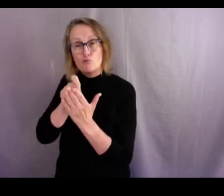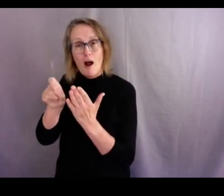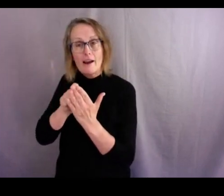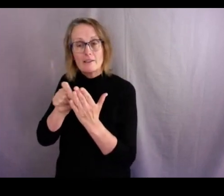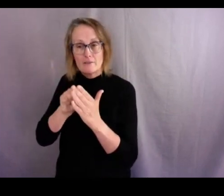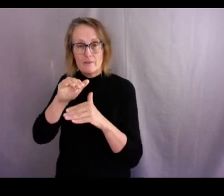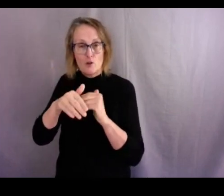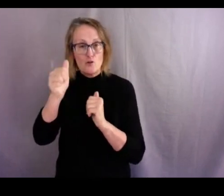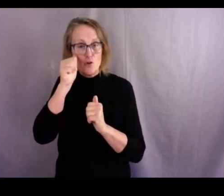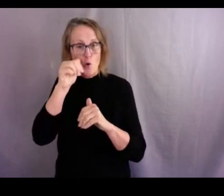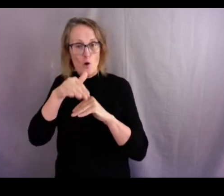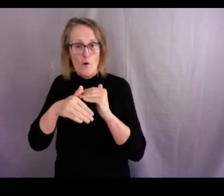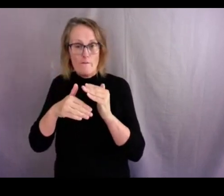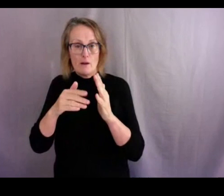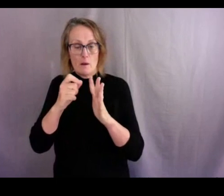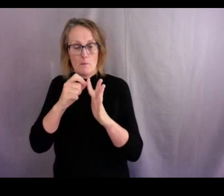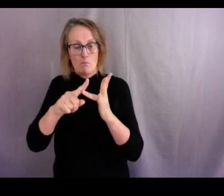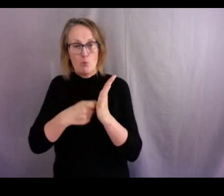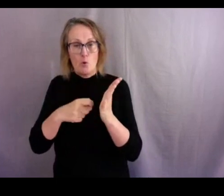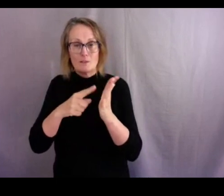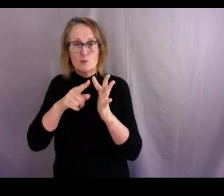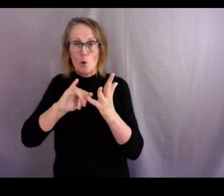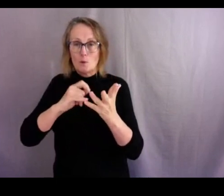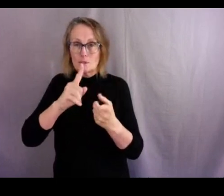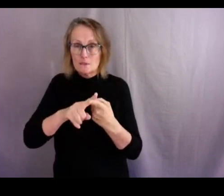They didn't move things around by carts or on roads.